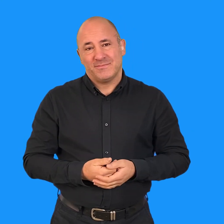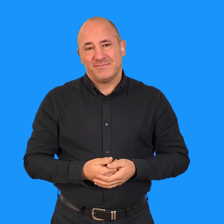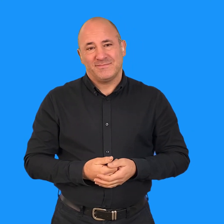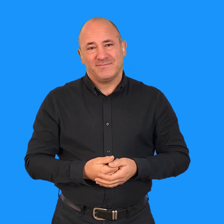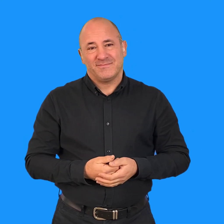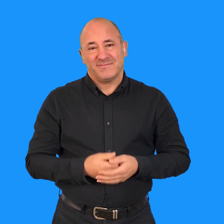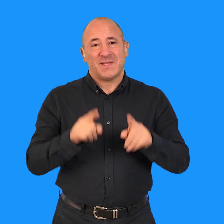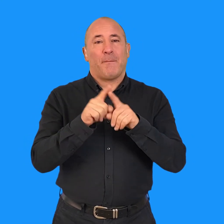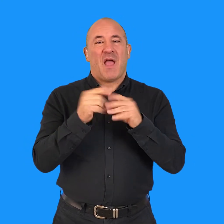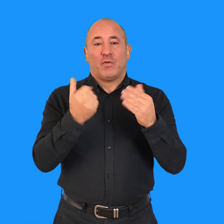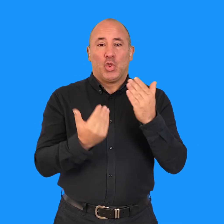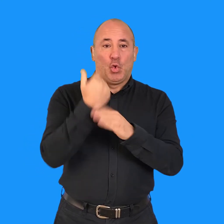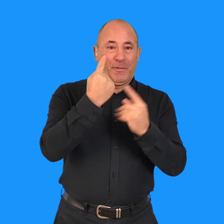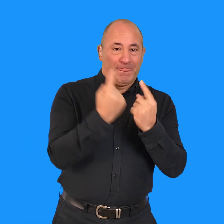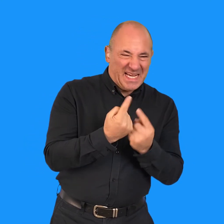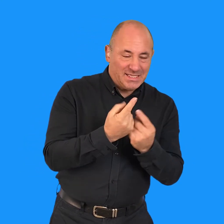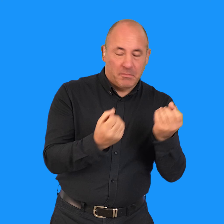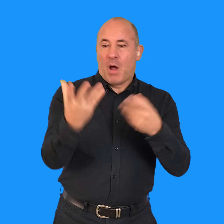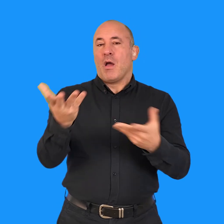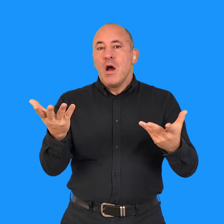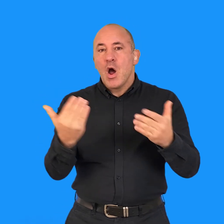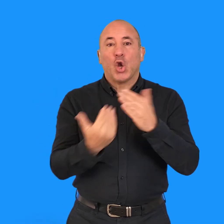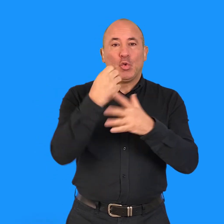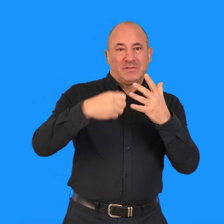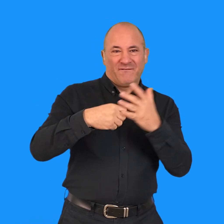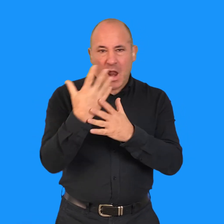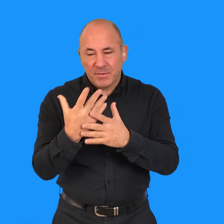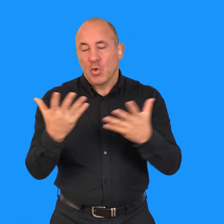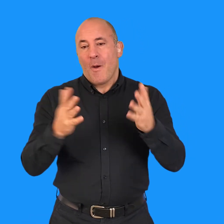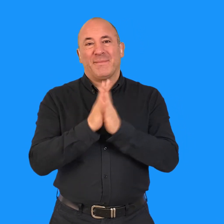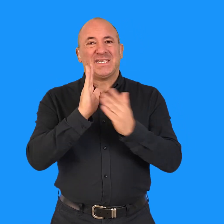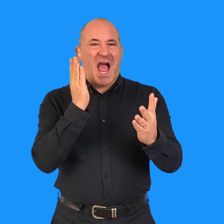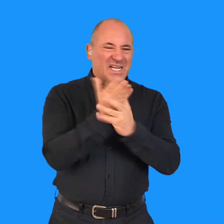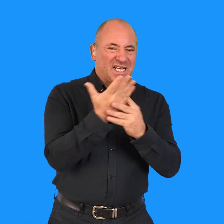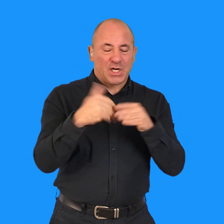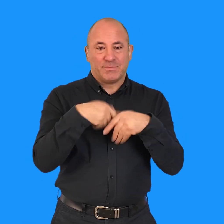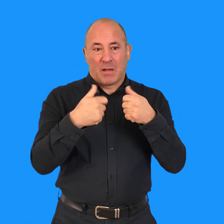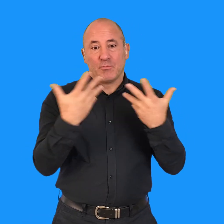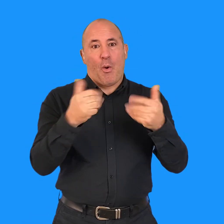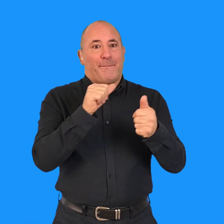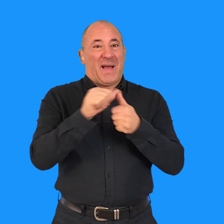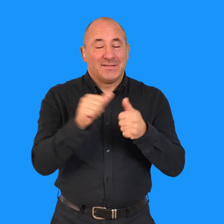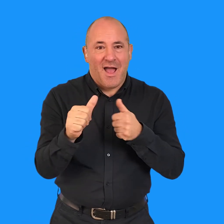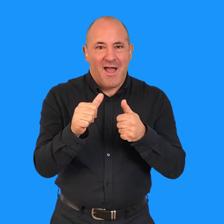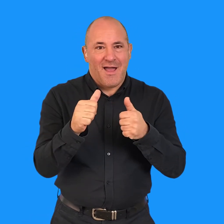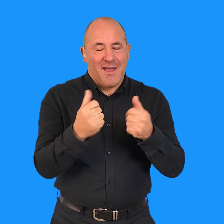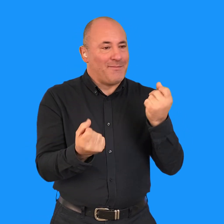And there will be new things that will come out, new developments that will enhance access and inclusion.